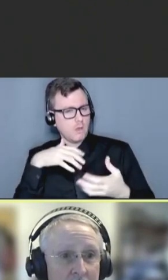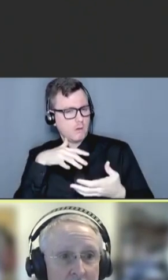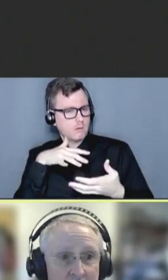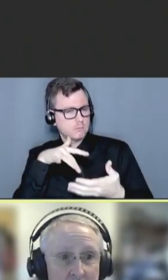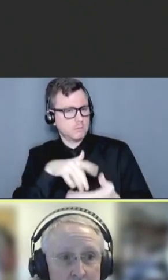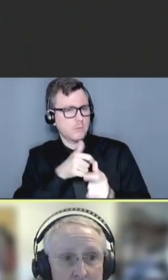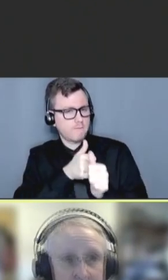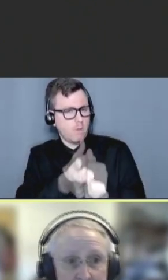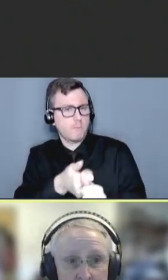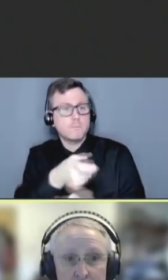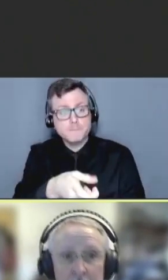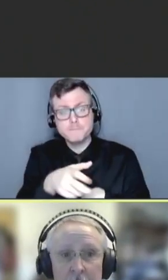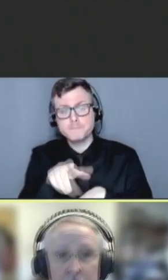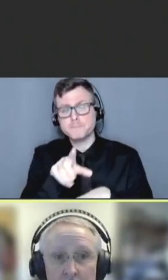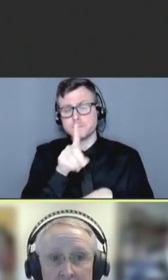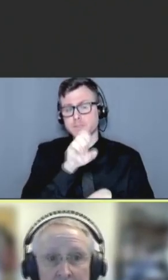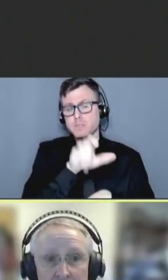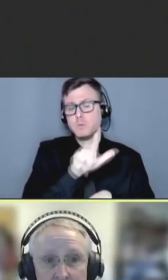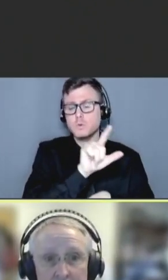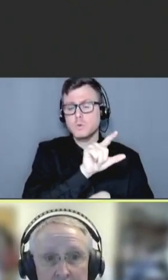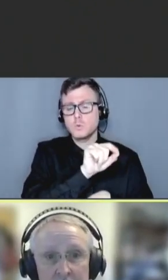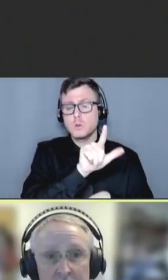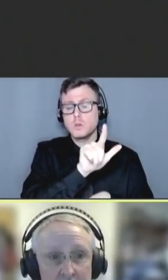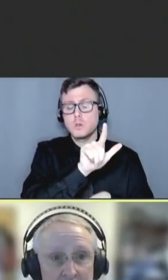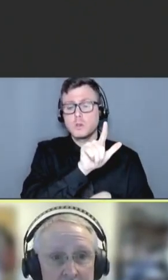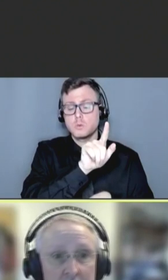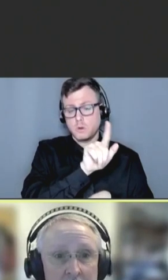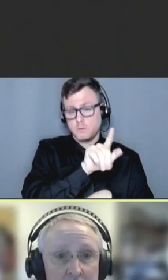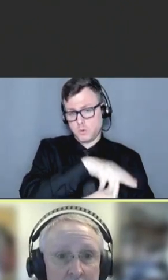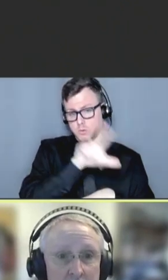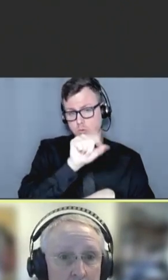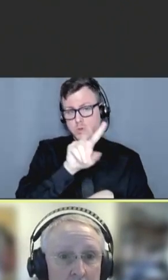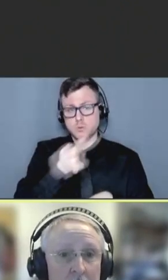From December 21st, 2020 to the end of January,